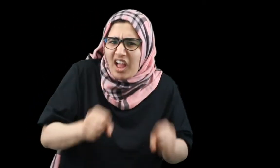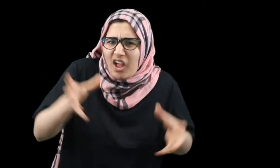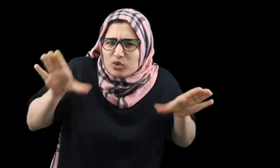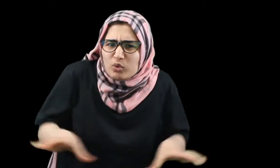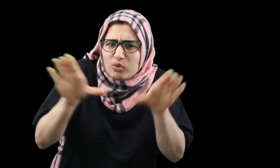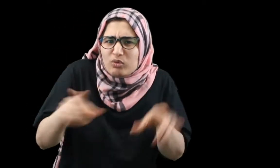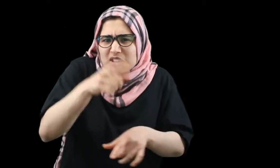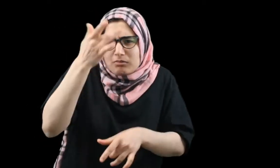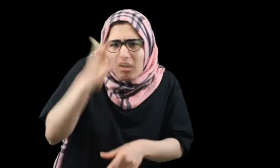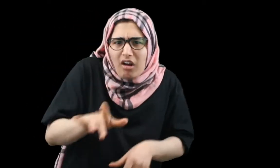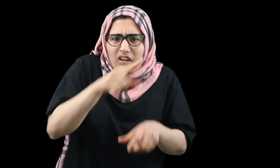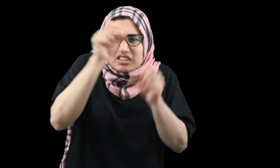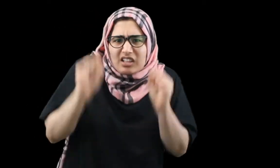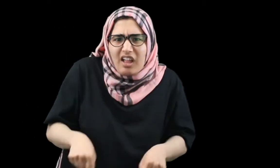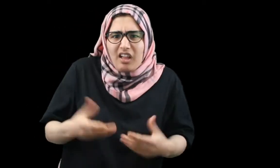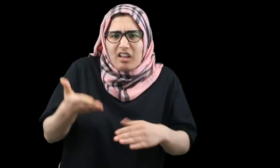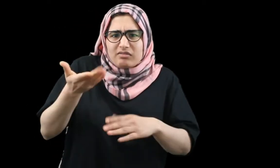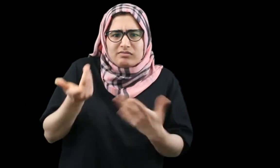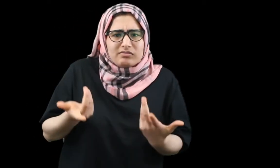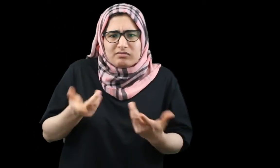They realized that I was smart . . . I was capable.